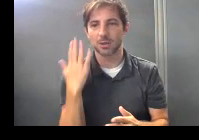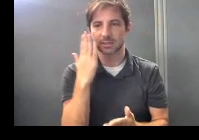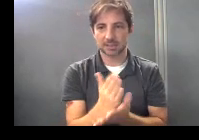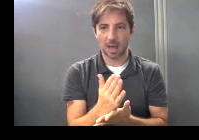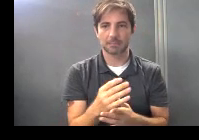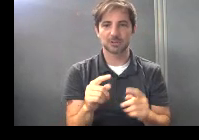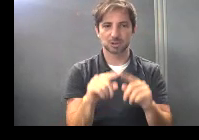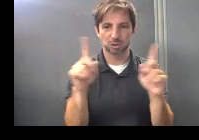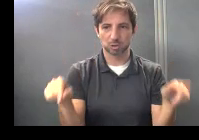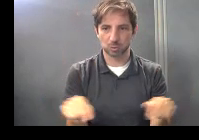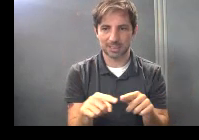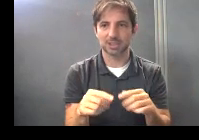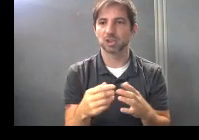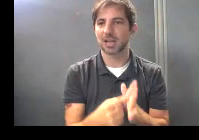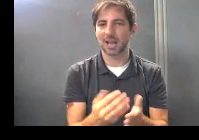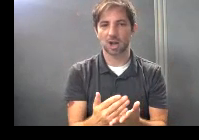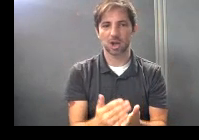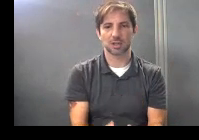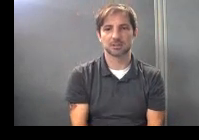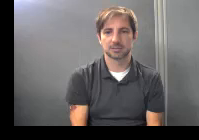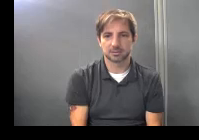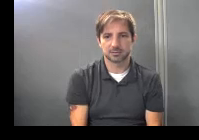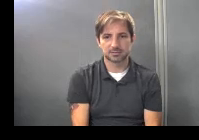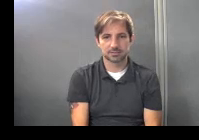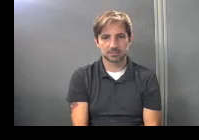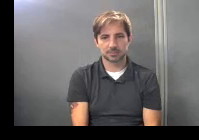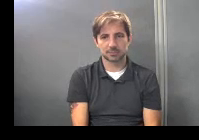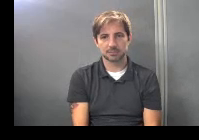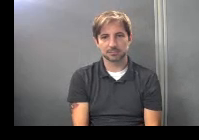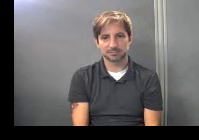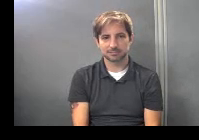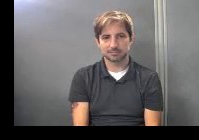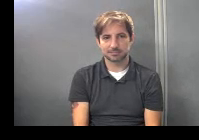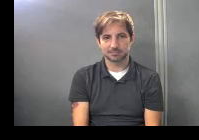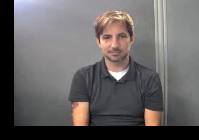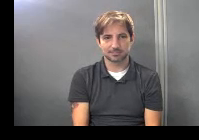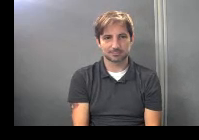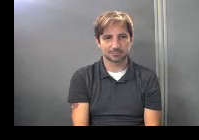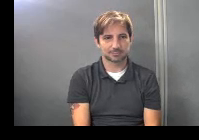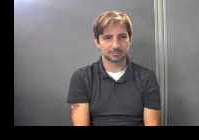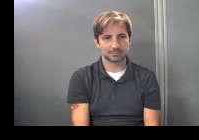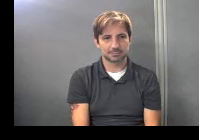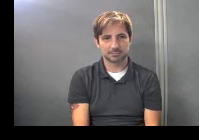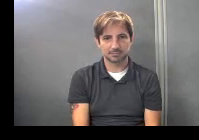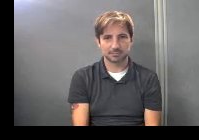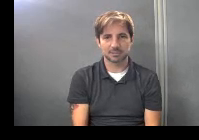I SEE THE CHAT NOW. SOMEONE SAID, I LOVE THIS VIDEO. IT'S CUTE. YOU HAVE PROBABLY SEEN IT IF YOU HAVE BEEN